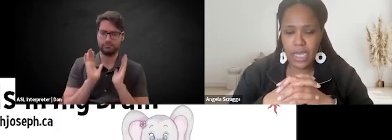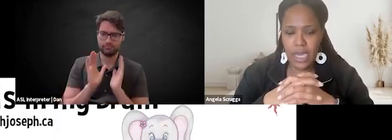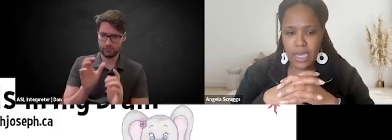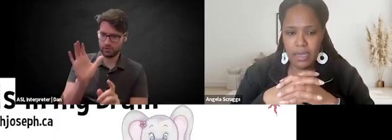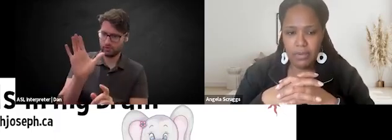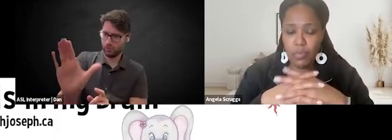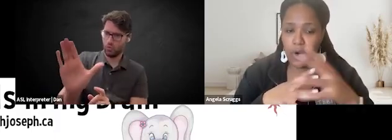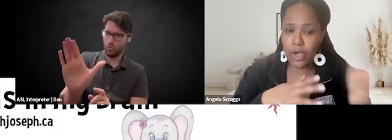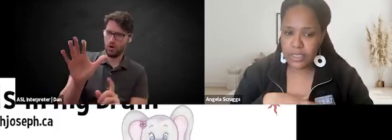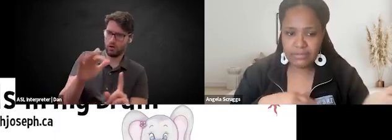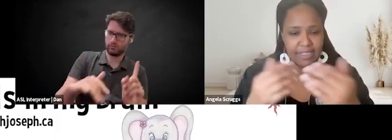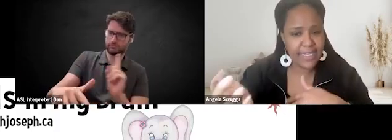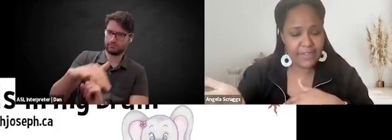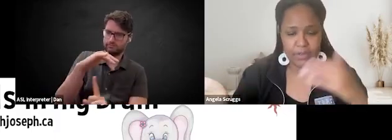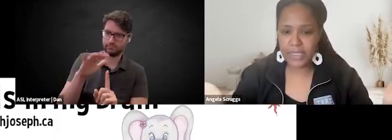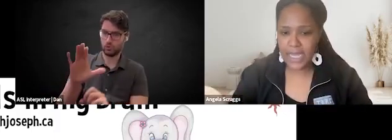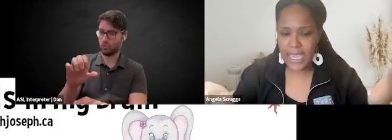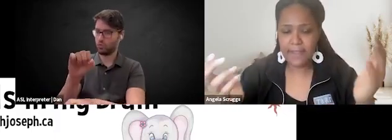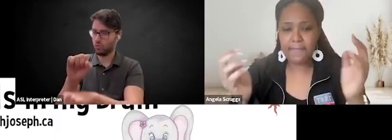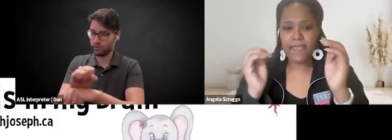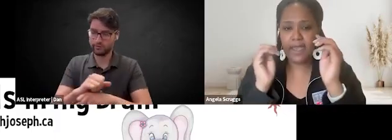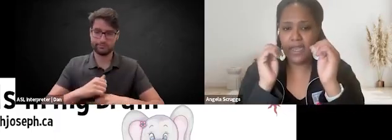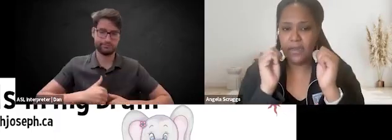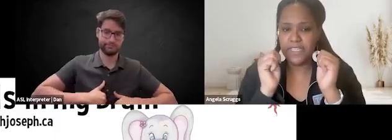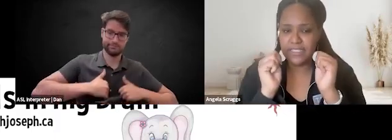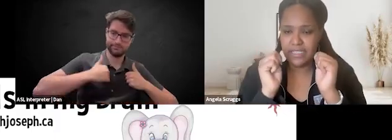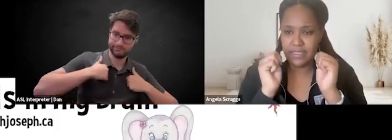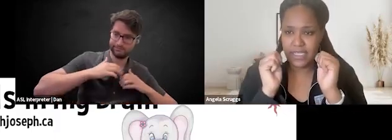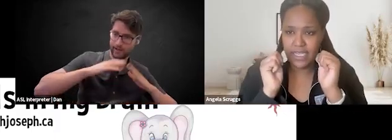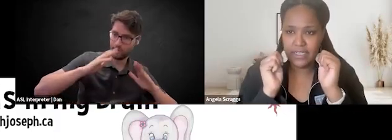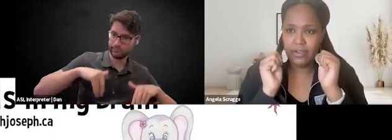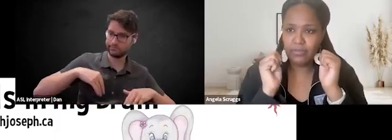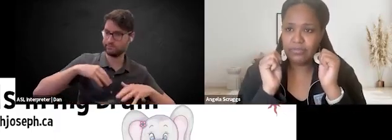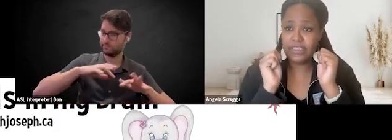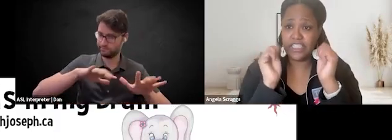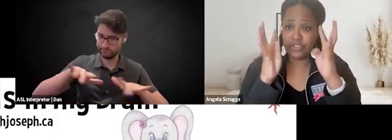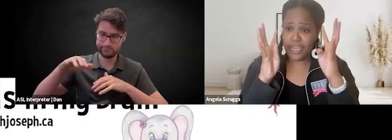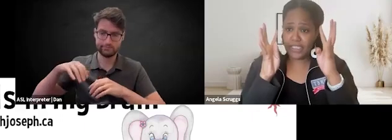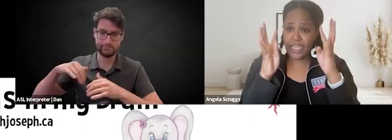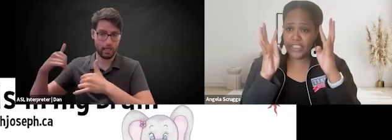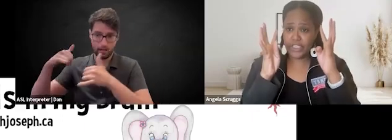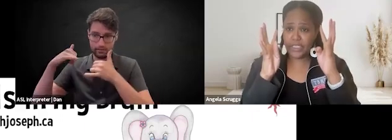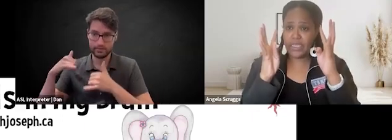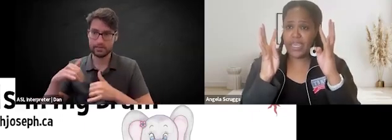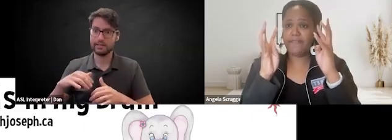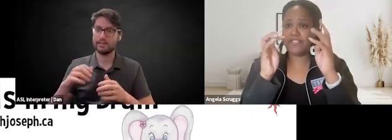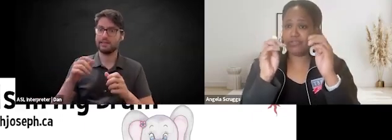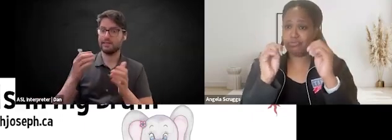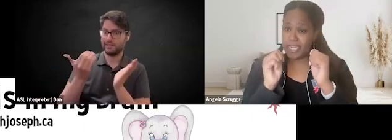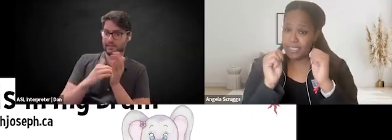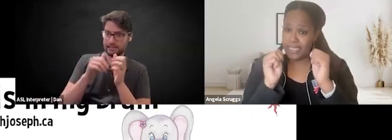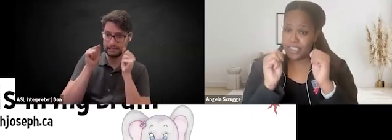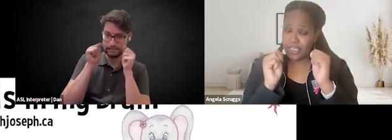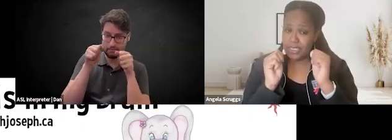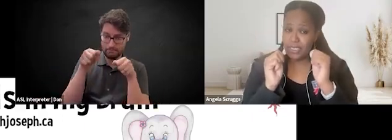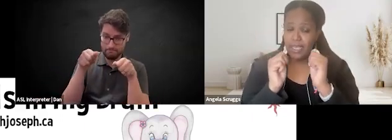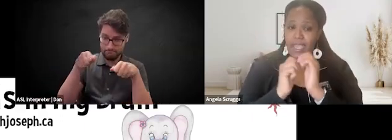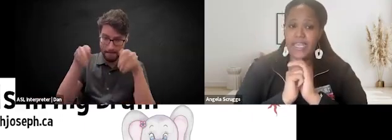um... work, live, and play. Um... this is, again, dysregulation, and this is regulation.